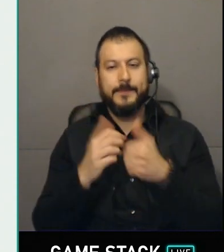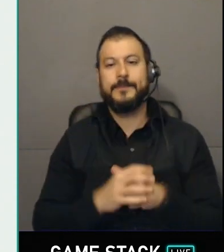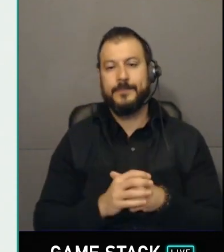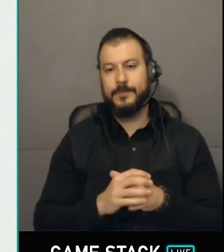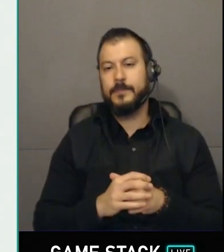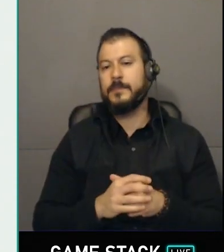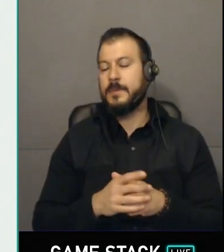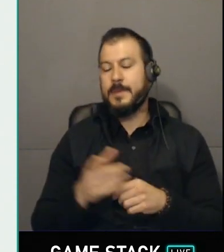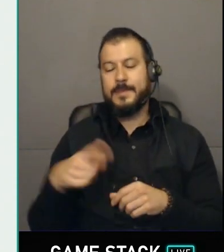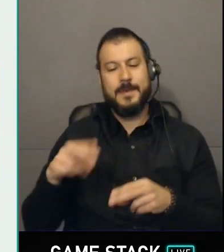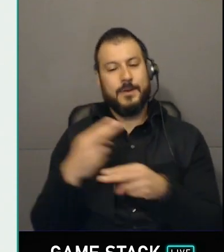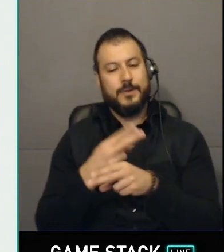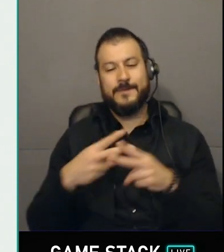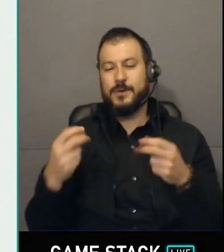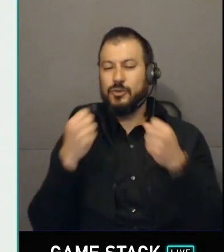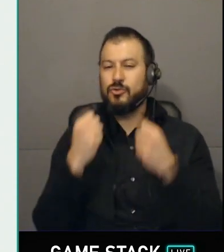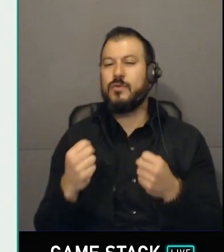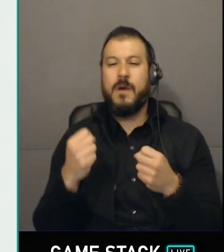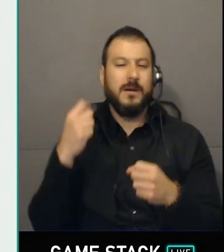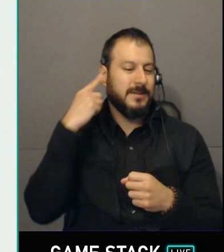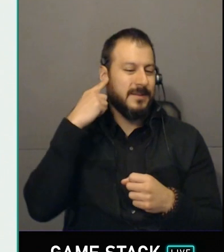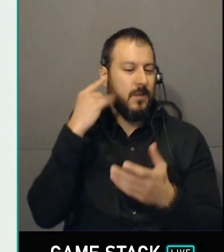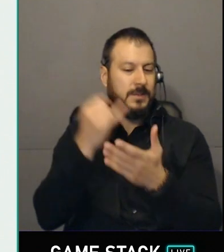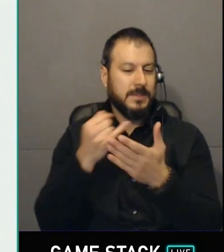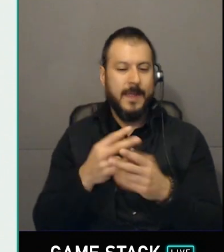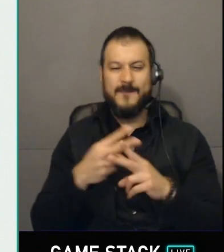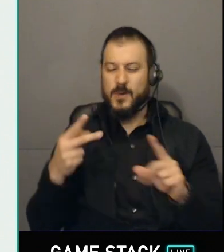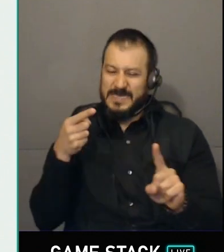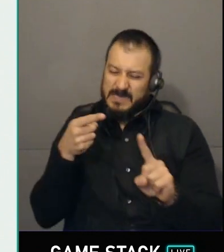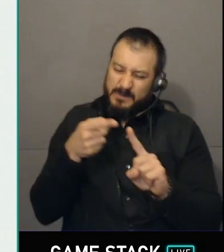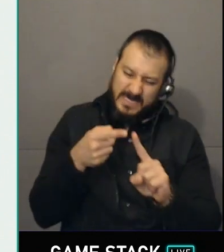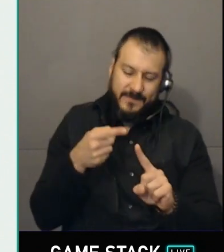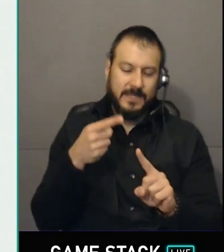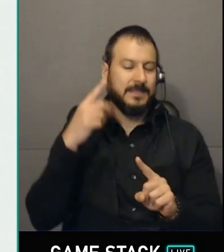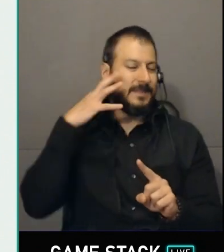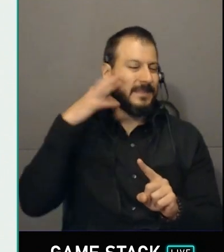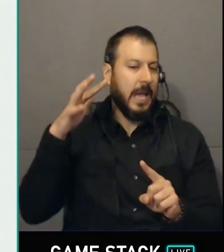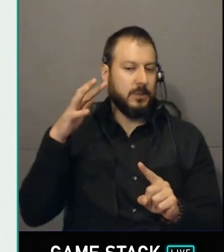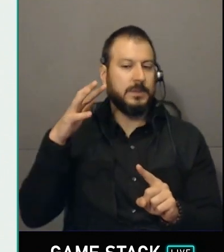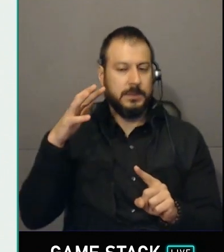very specific sounds were given priority for playback.